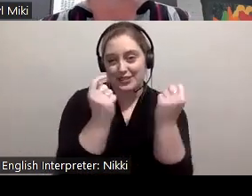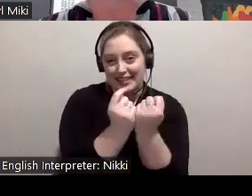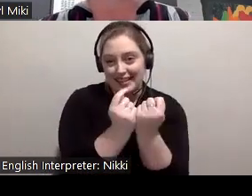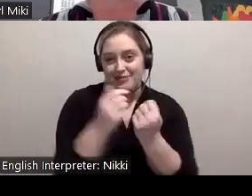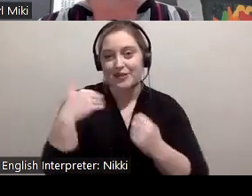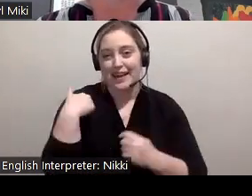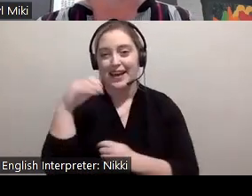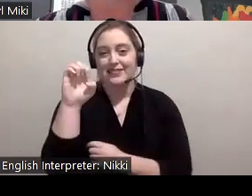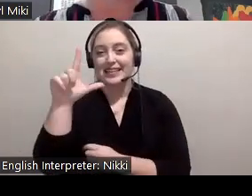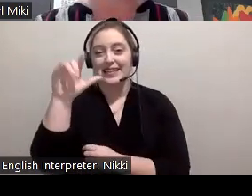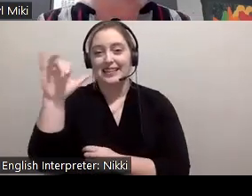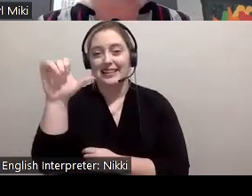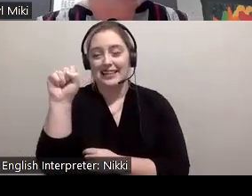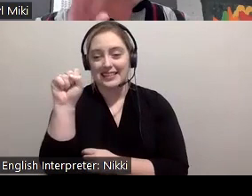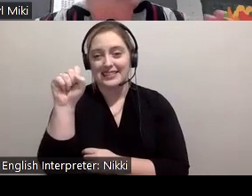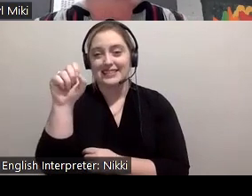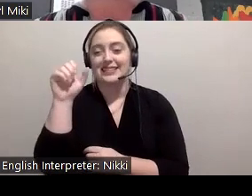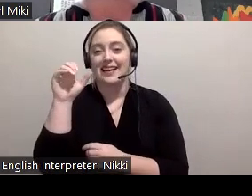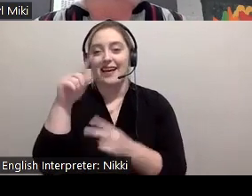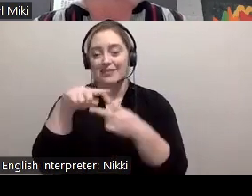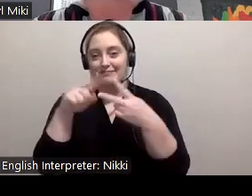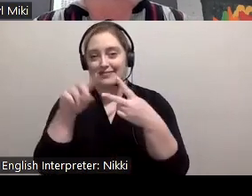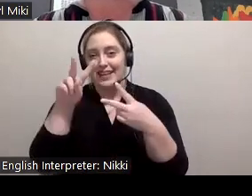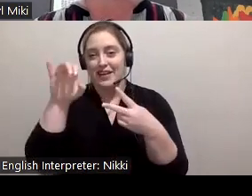Houssin. They're handling our behind the scenes session.